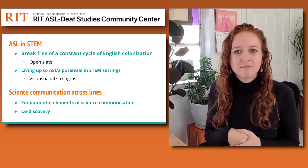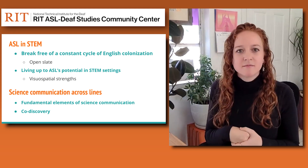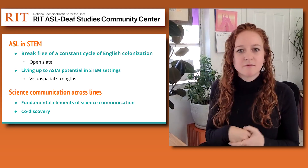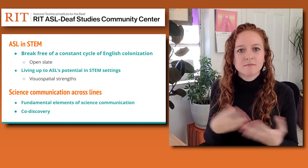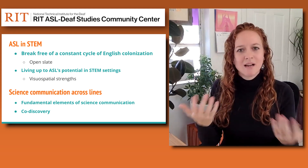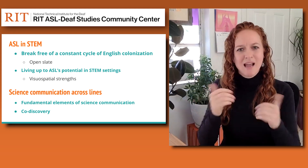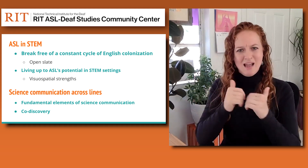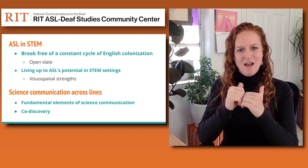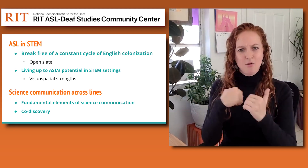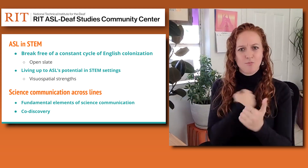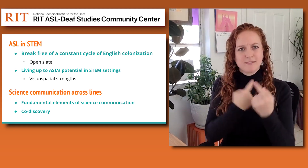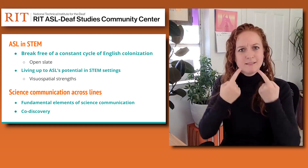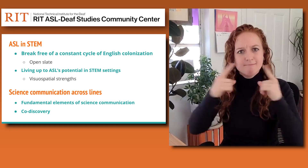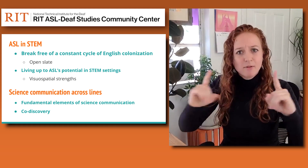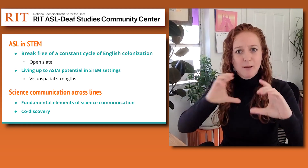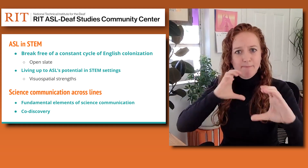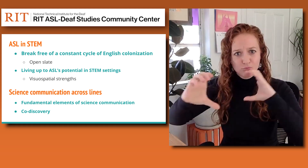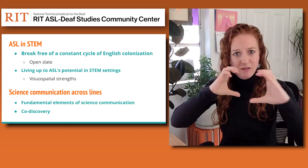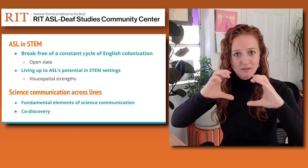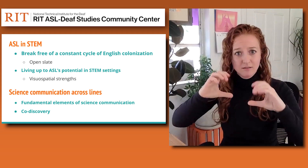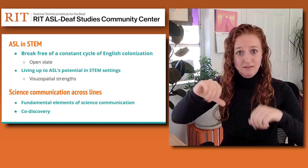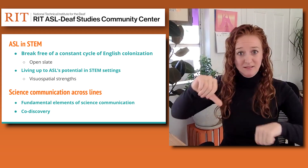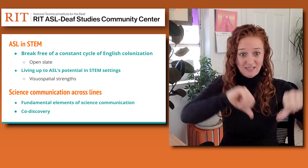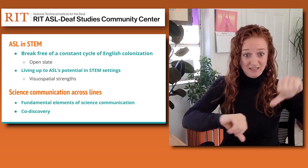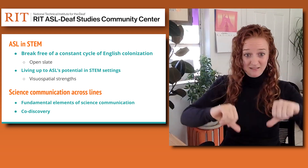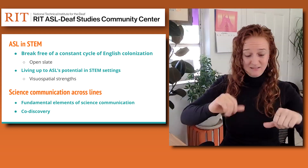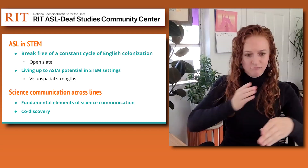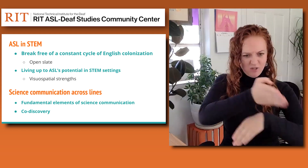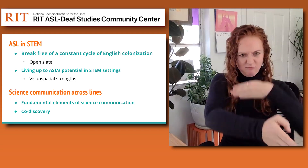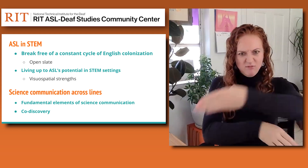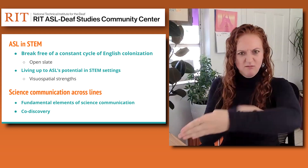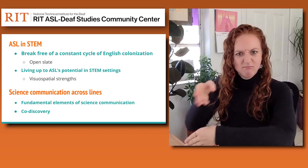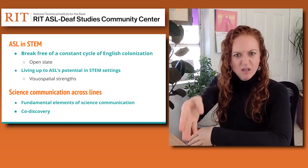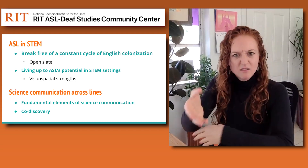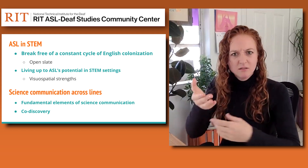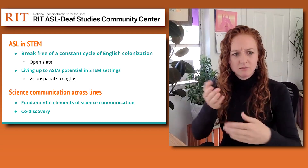We have to work on how we can successfully communicate science across the fields,